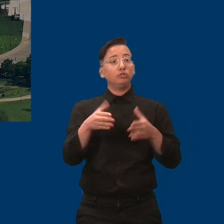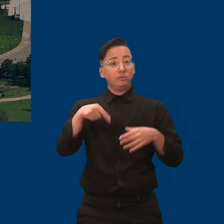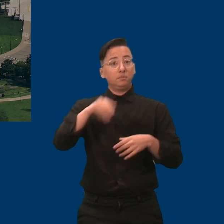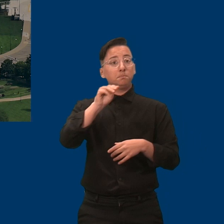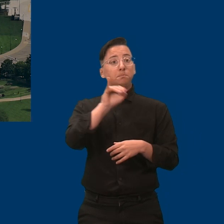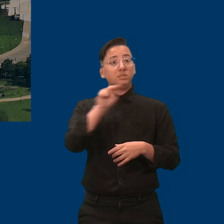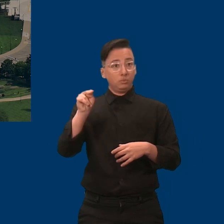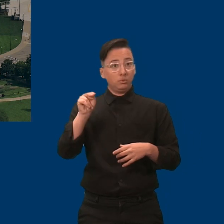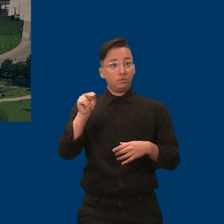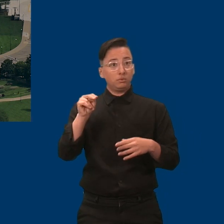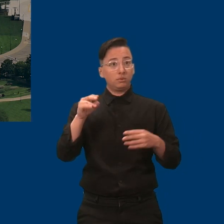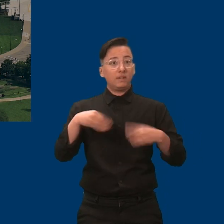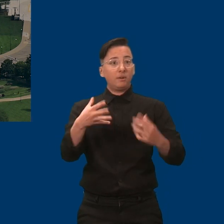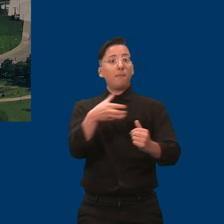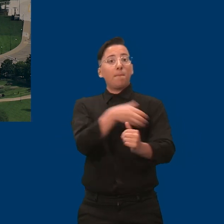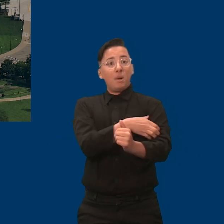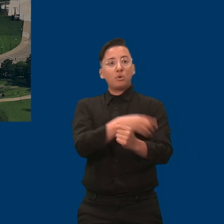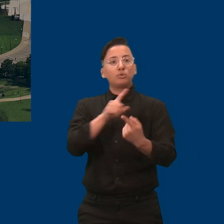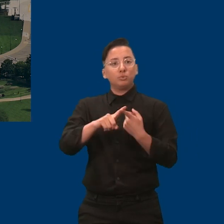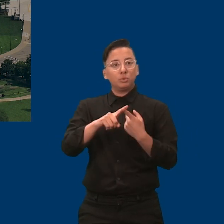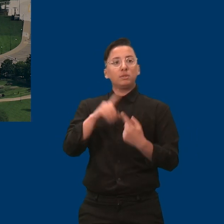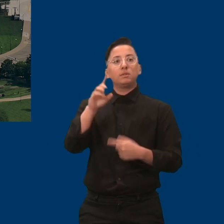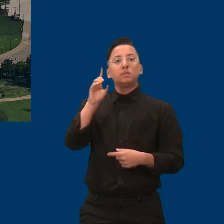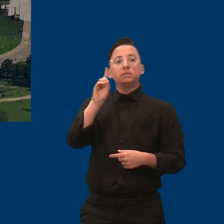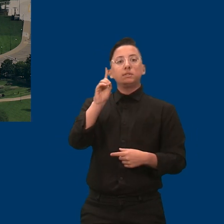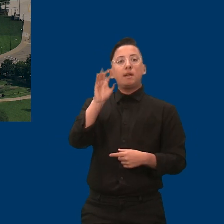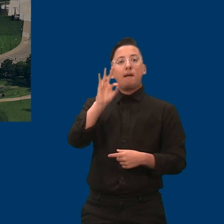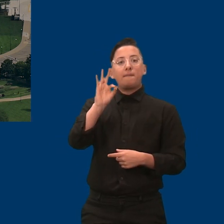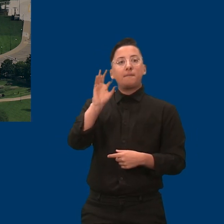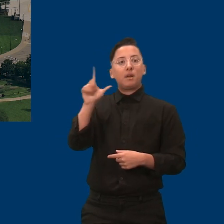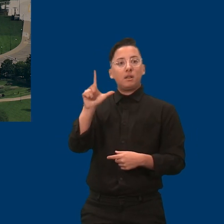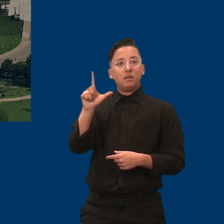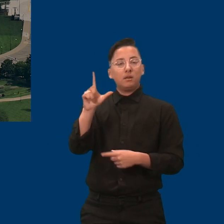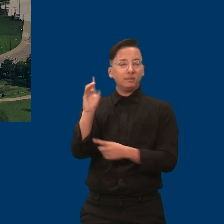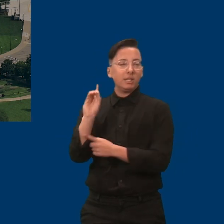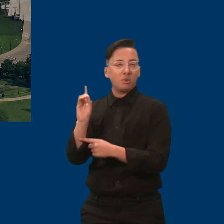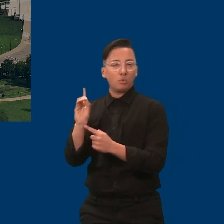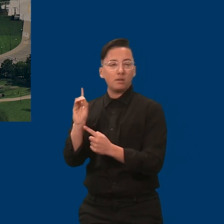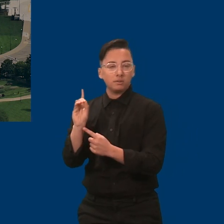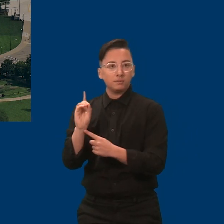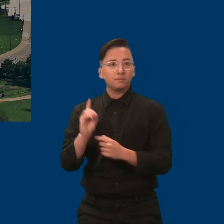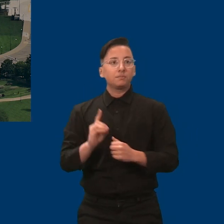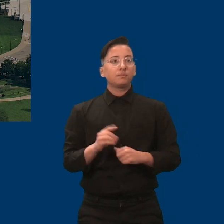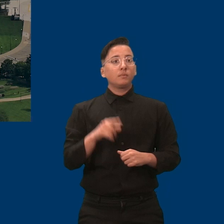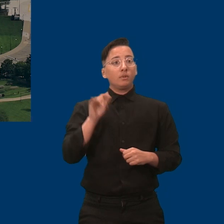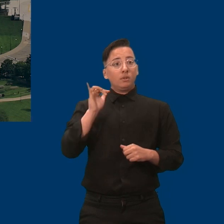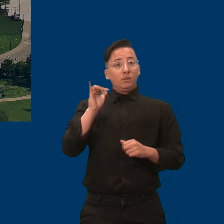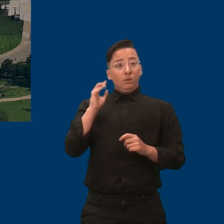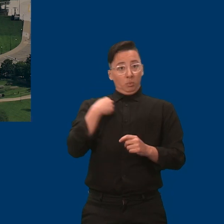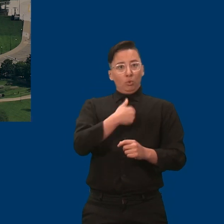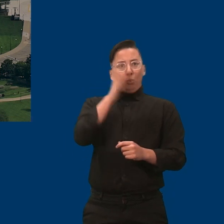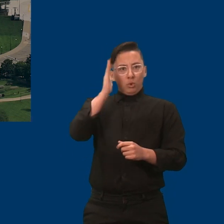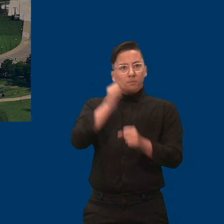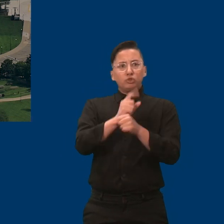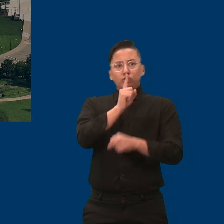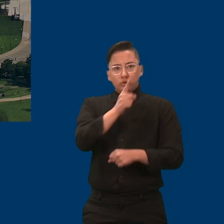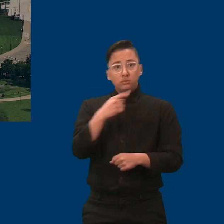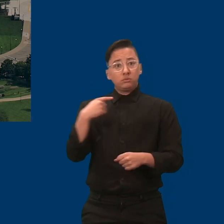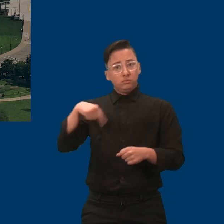on Disability will hold them accountable to deliver on their promises to support Minnesotans with disabilities.